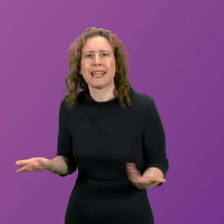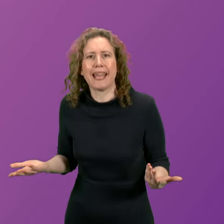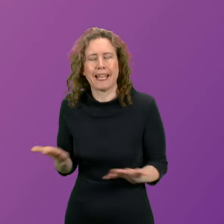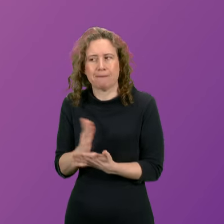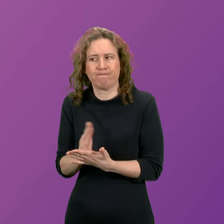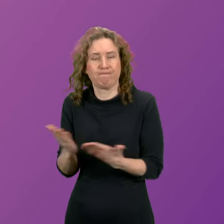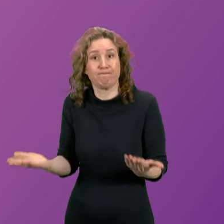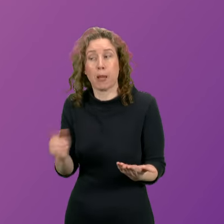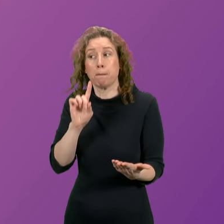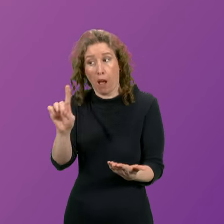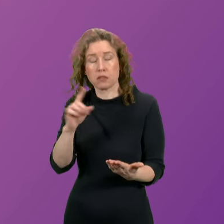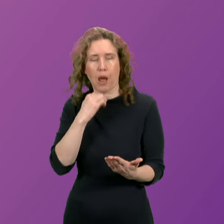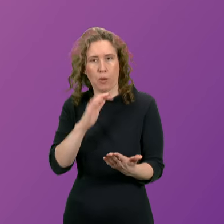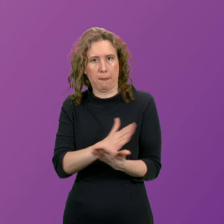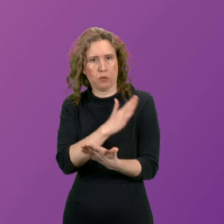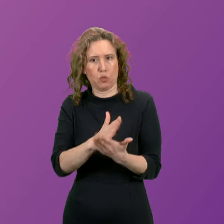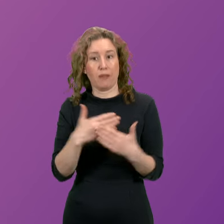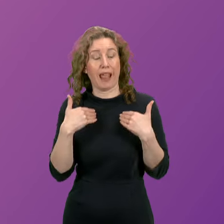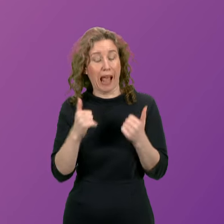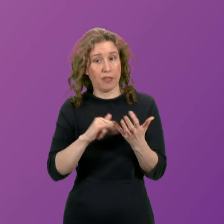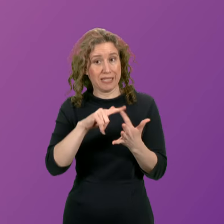but I will make sure that the health secretary writes to her,